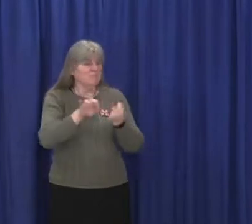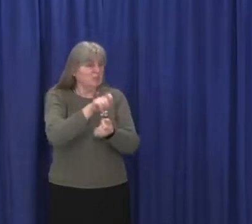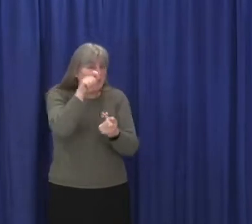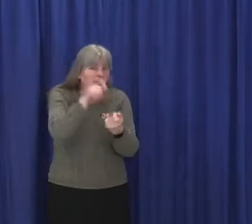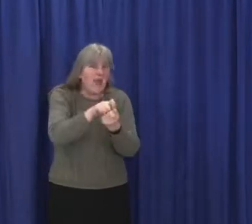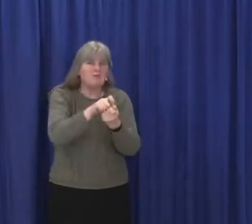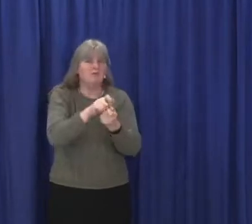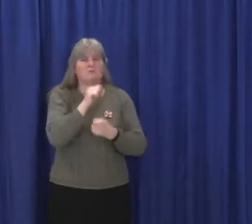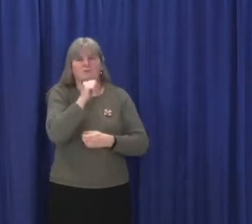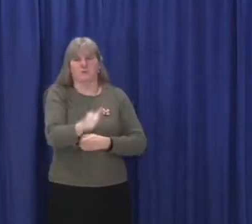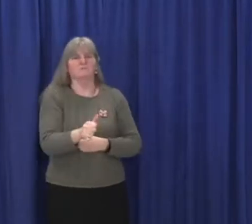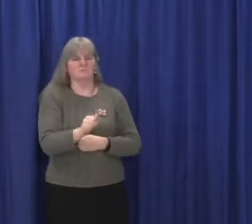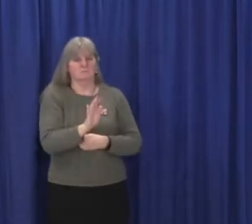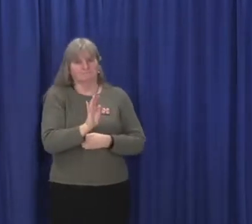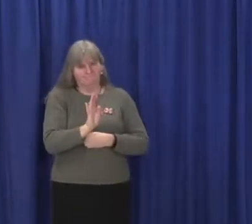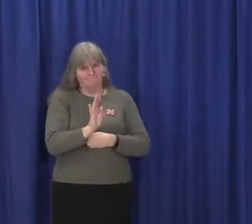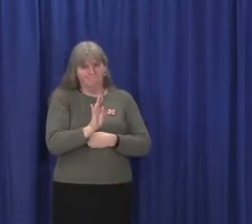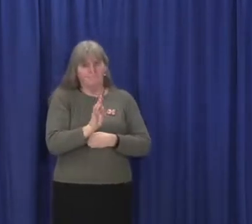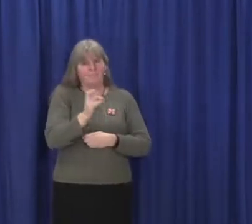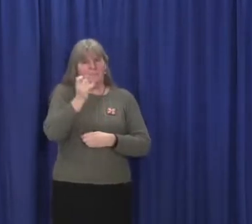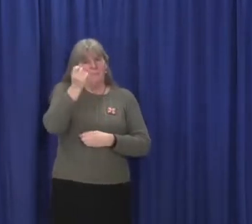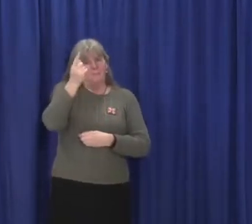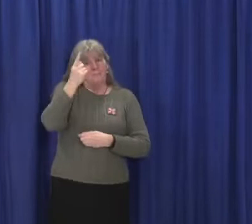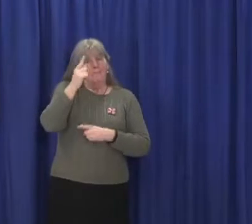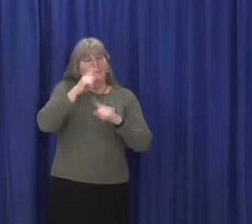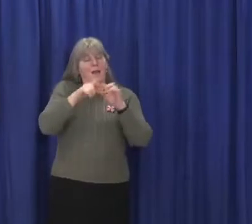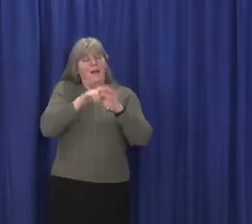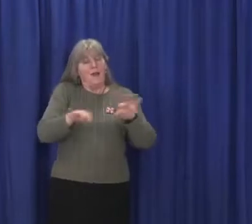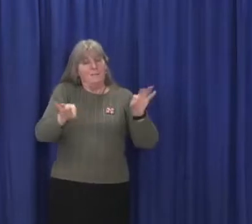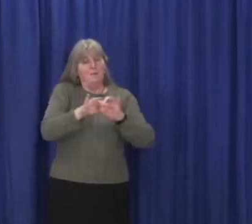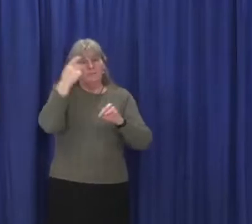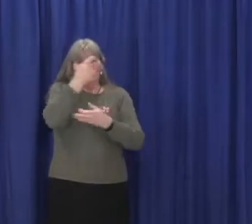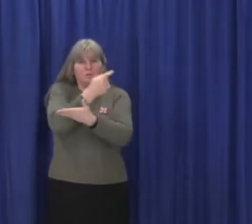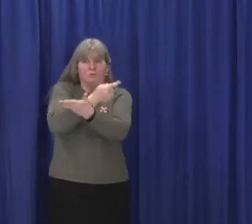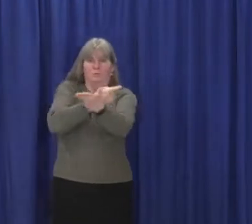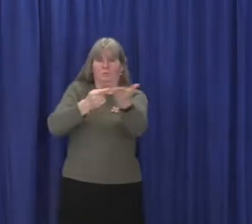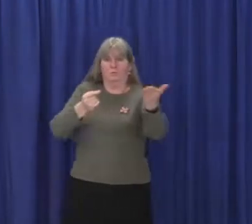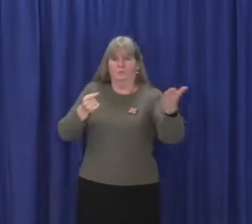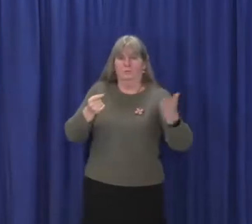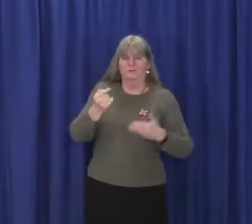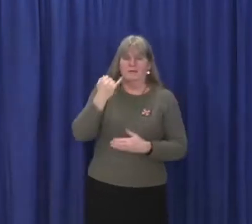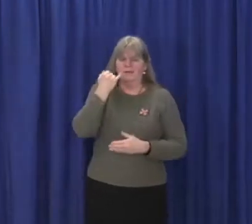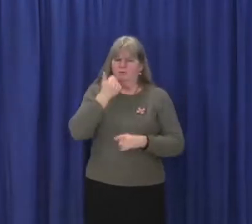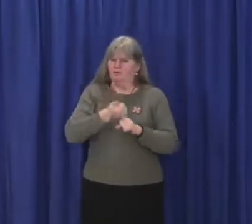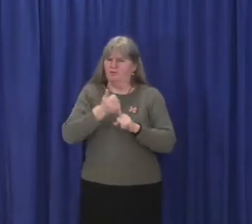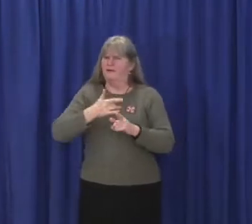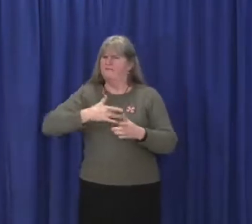The most important thing you need to know is if you have symptoms, you should assume